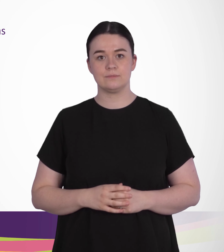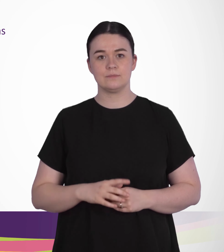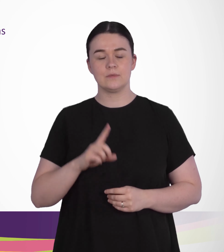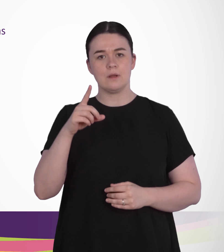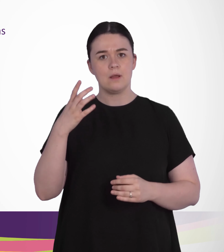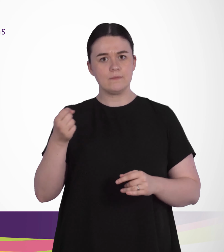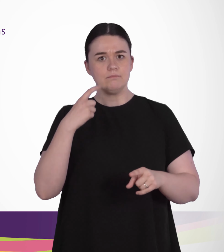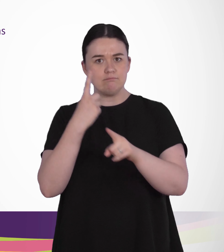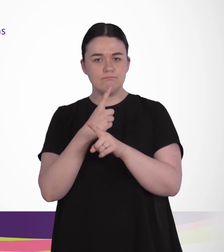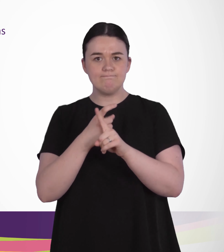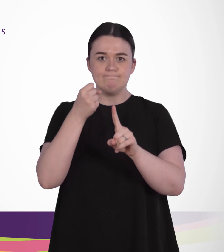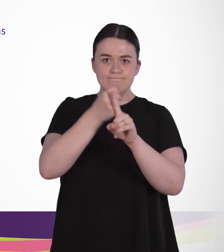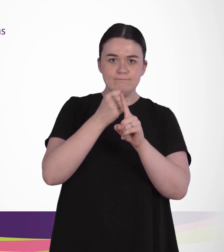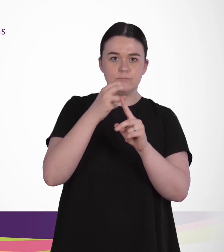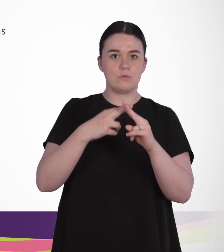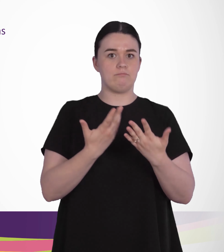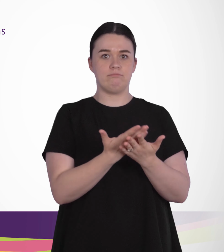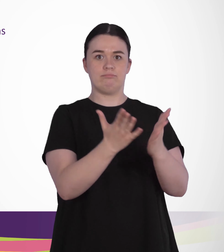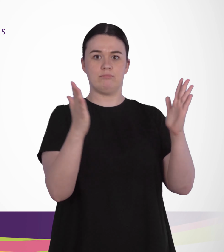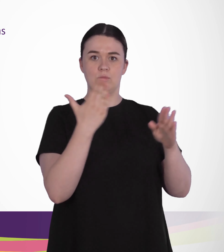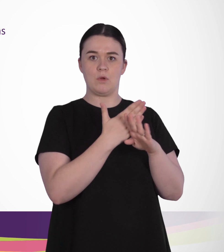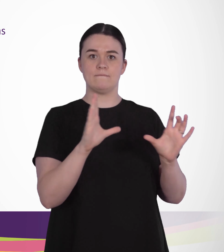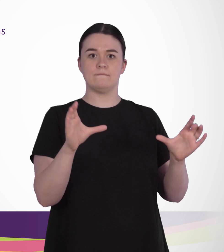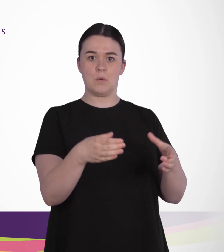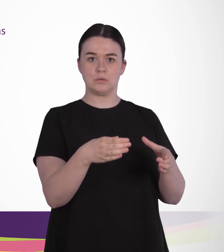but many voices also advocated for the wider early years workforce